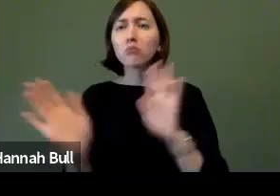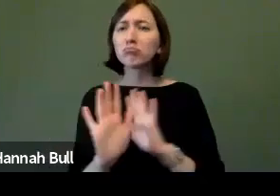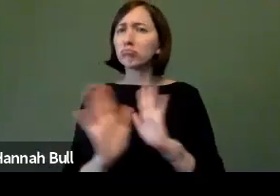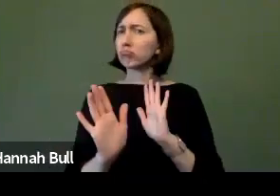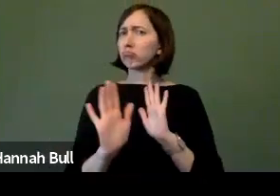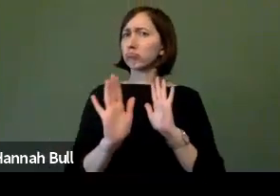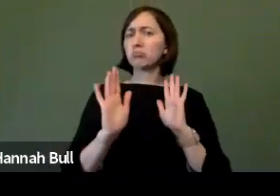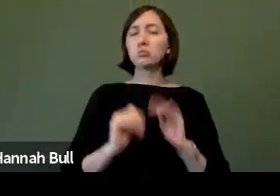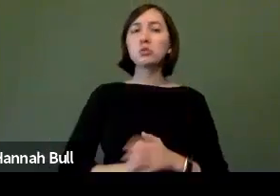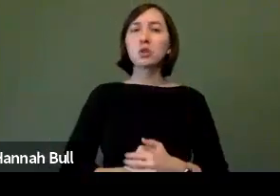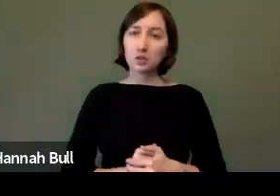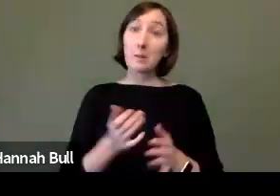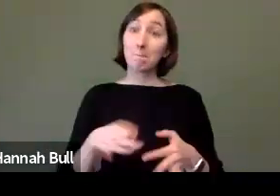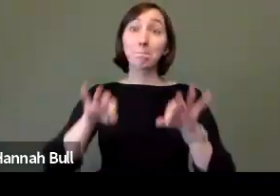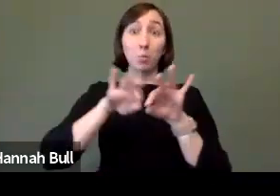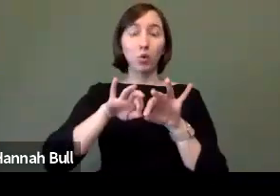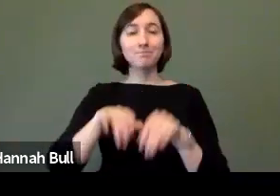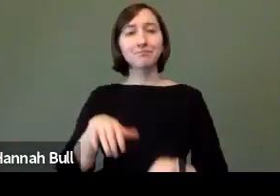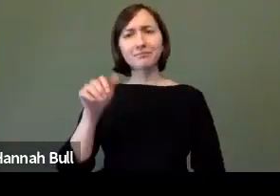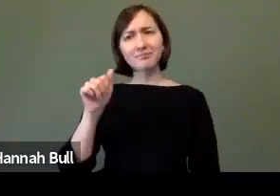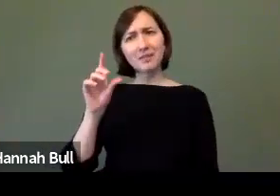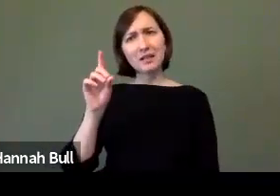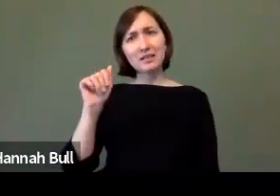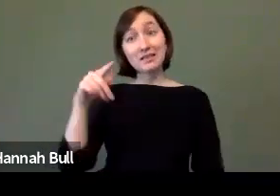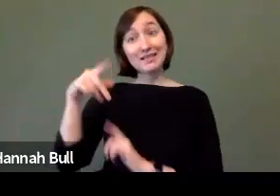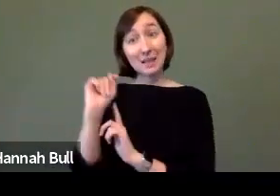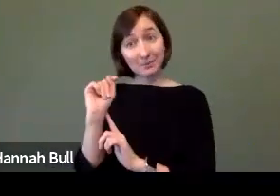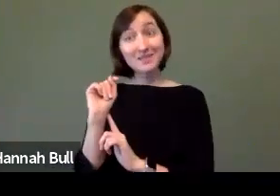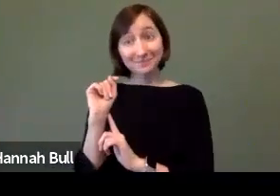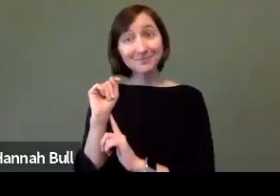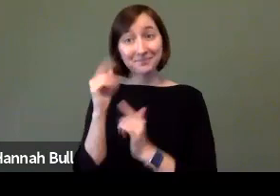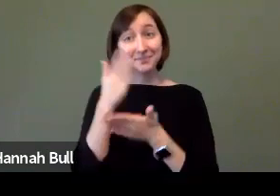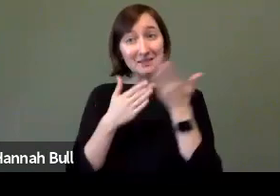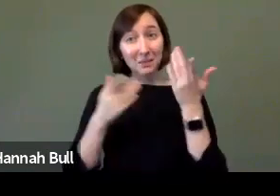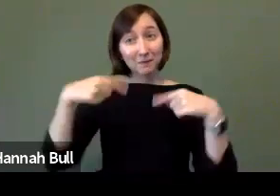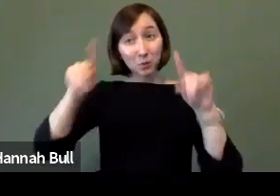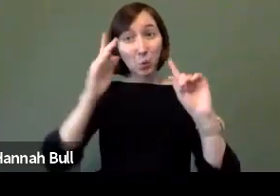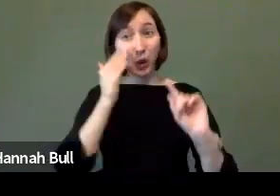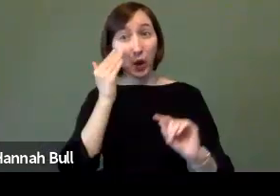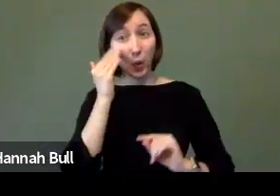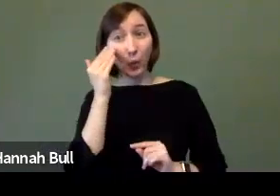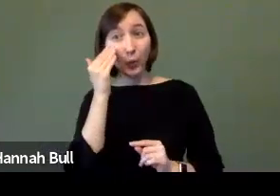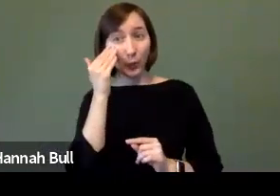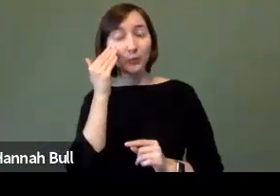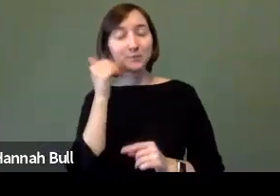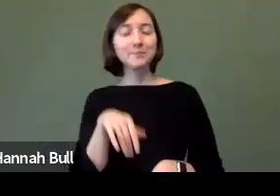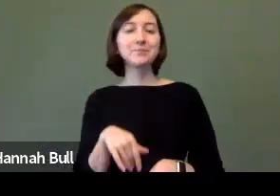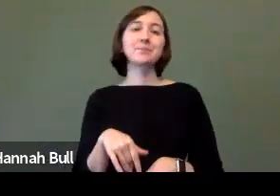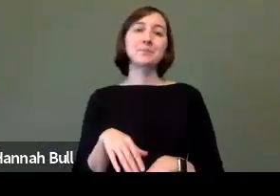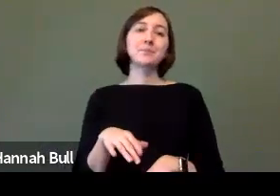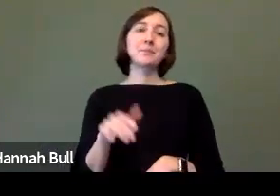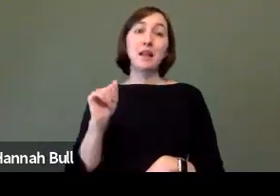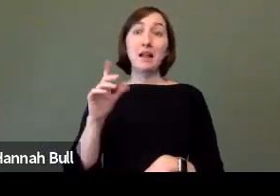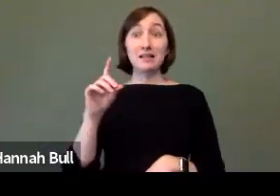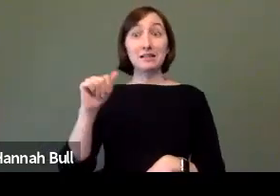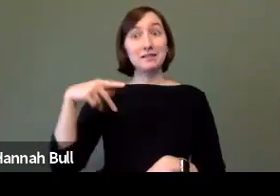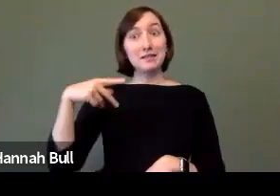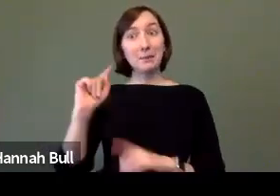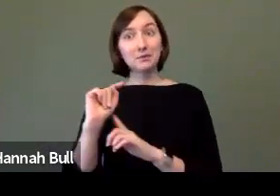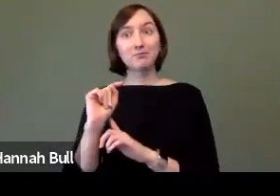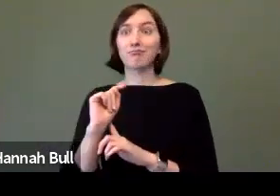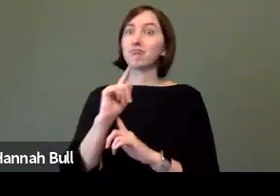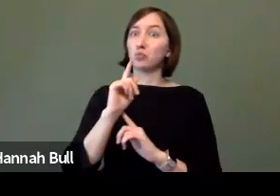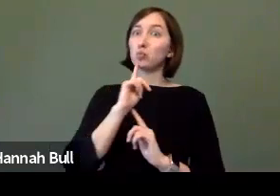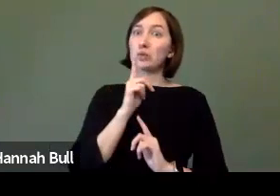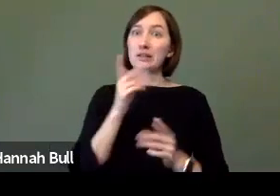ADAPT. ADAPT was critical in the independent living movement